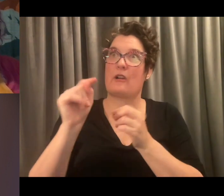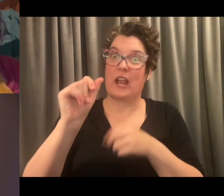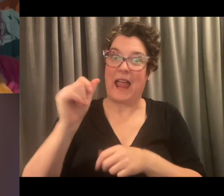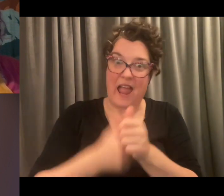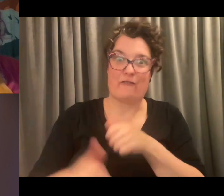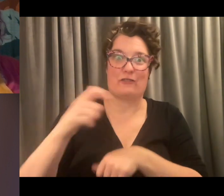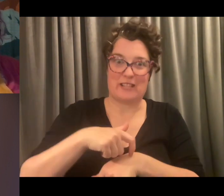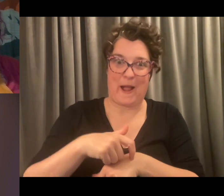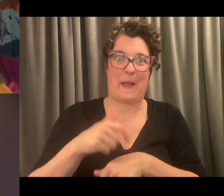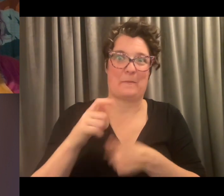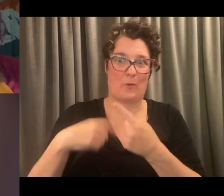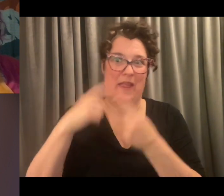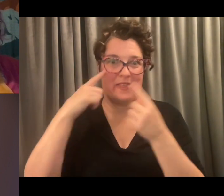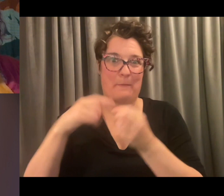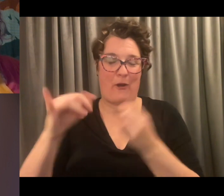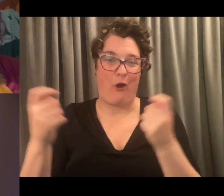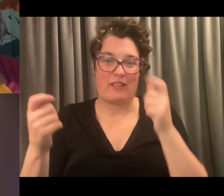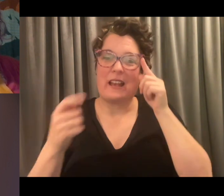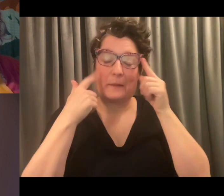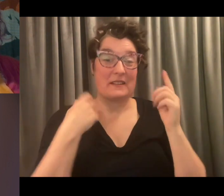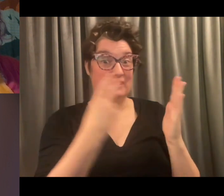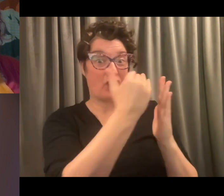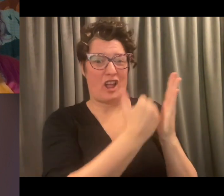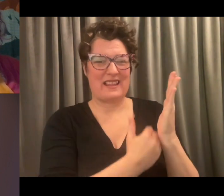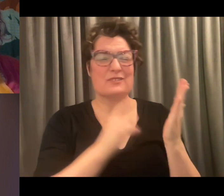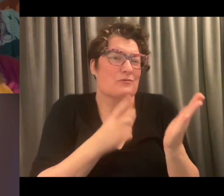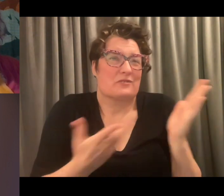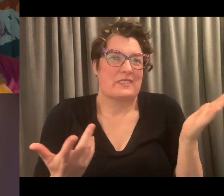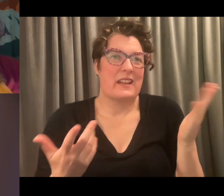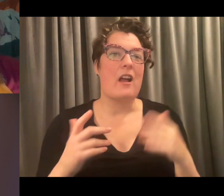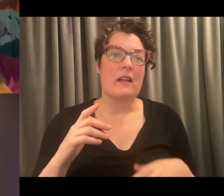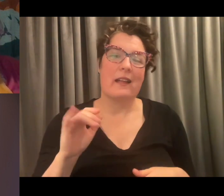It just, if nothing else, I'll tell people about it. You know, I'll, I'll, I'll be like, yeah.